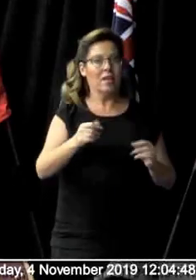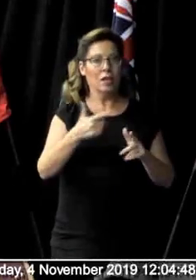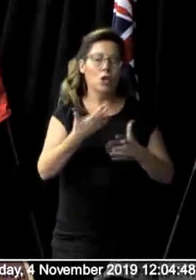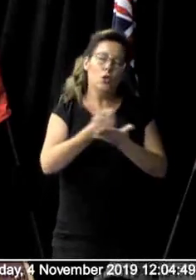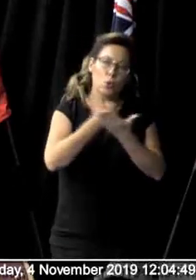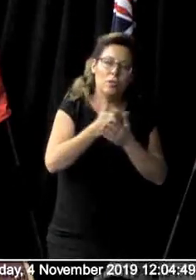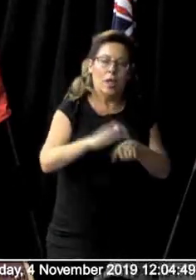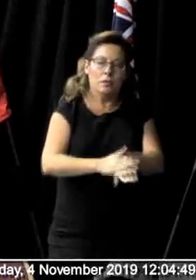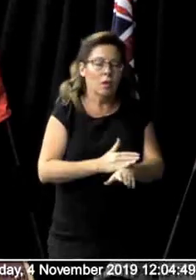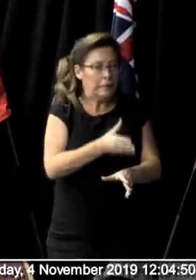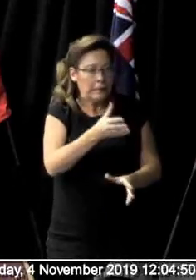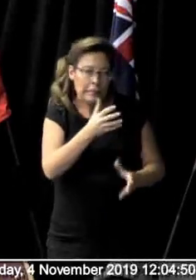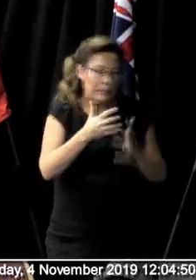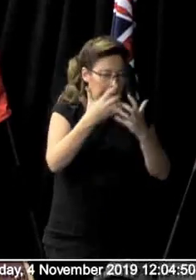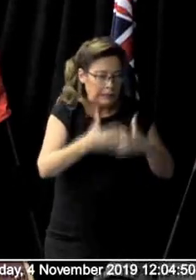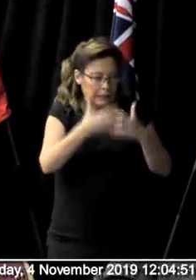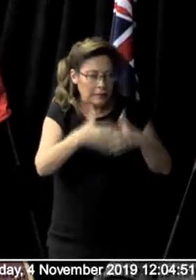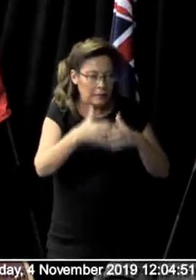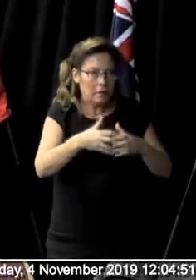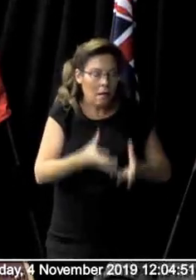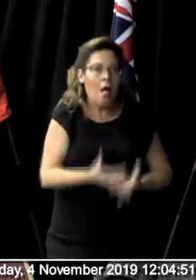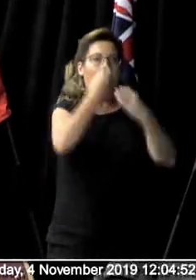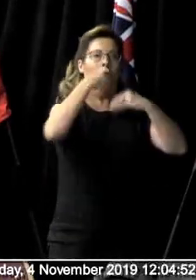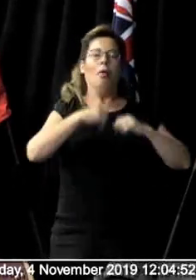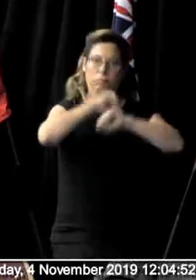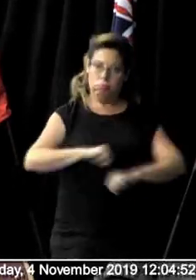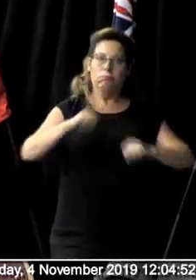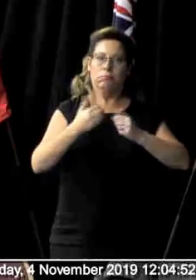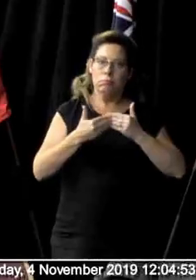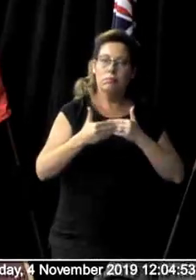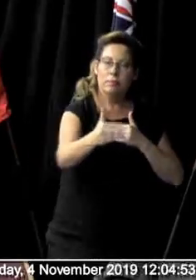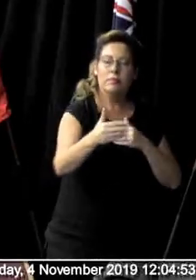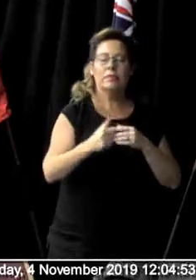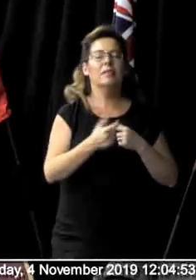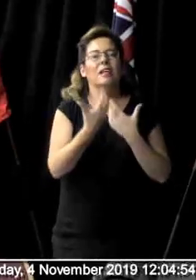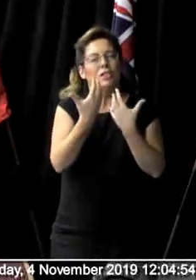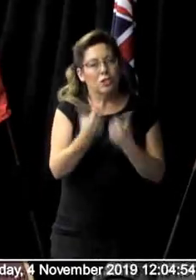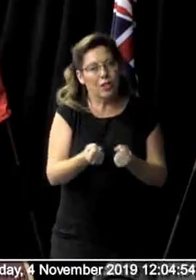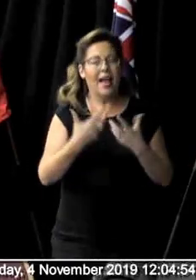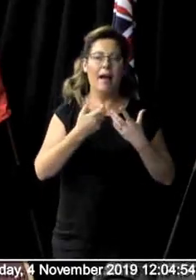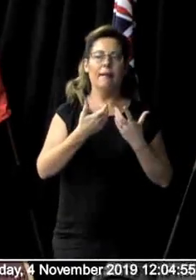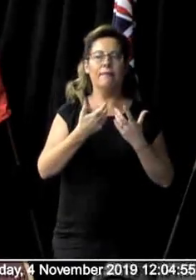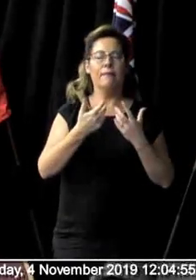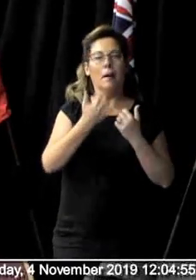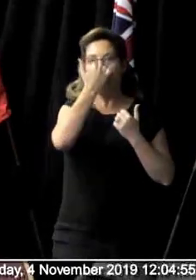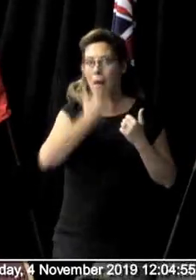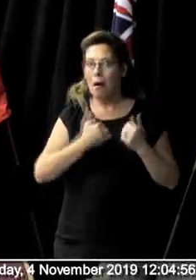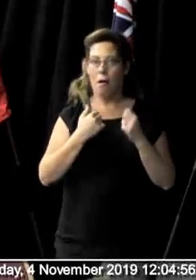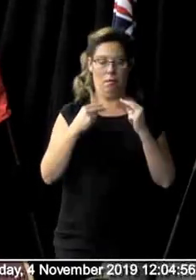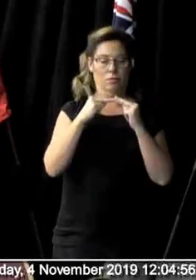She has some aspects of autism spectrum disorder and low muscle tone.